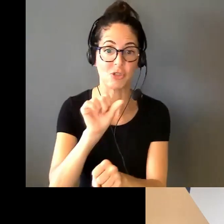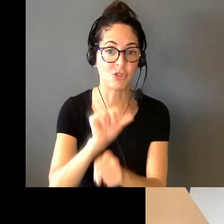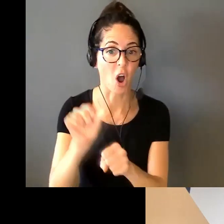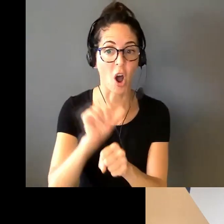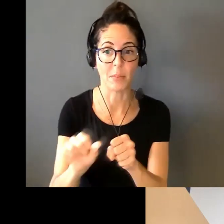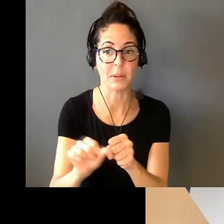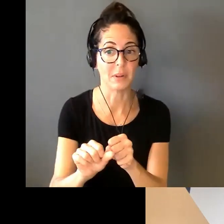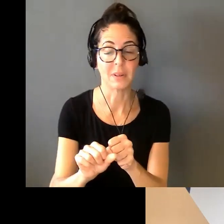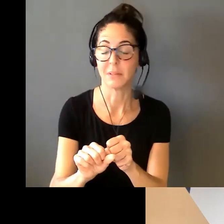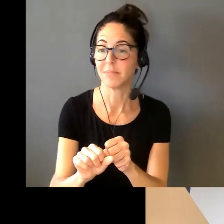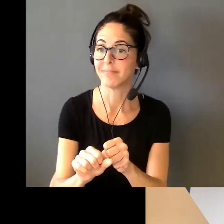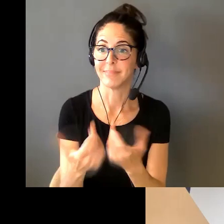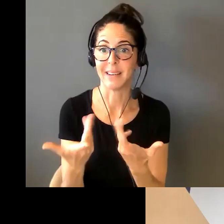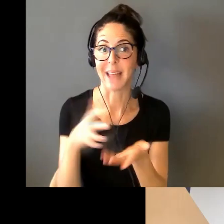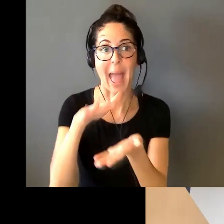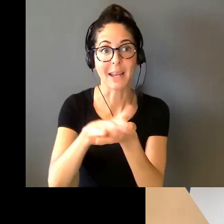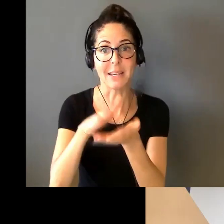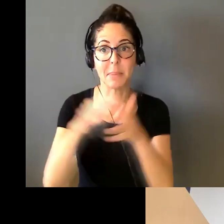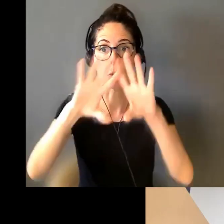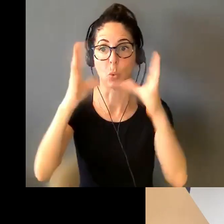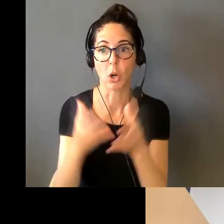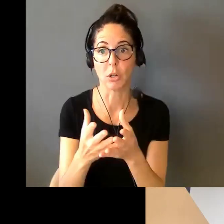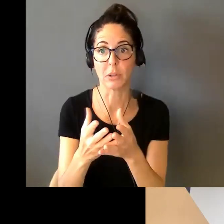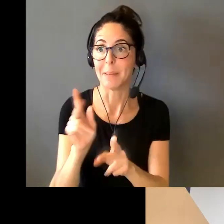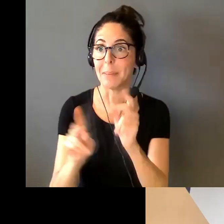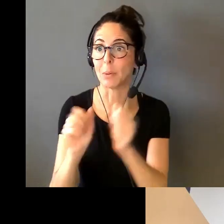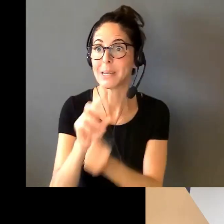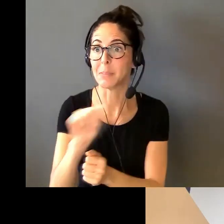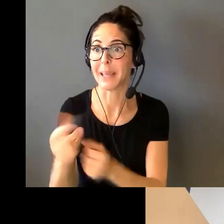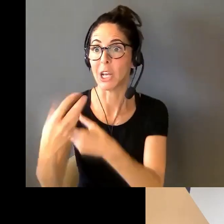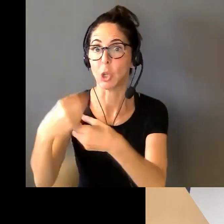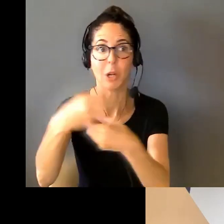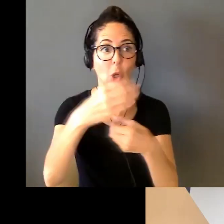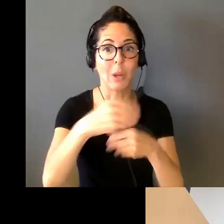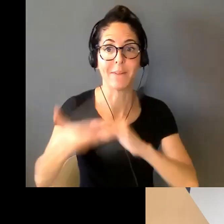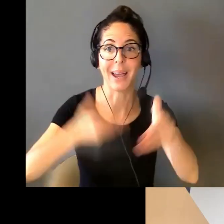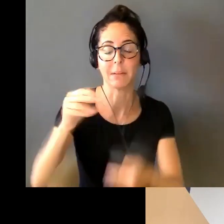disabilities within academia and I think that this would greatly complement all the great suggestions